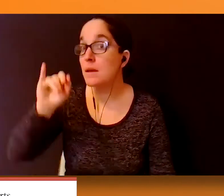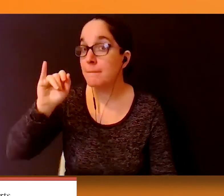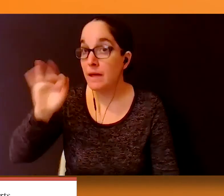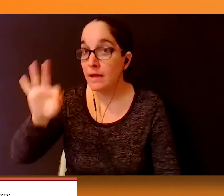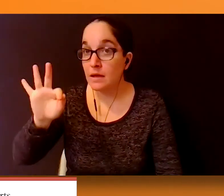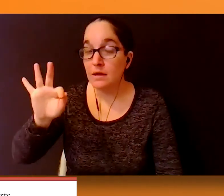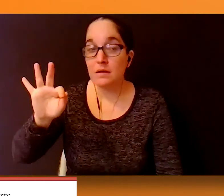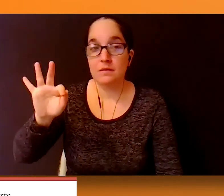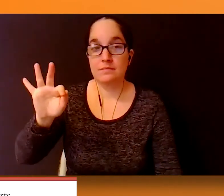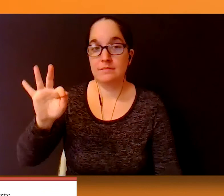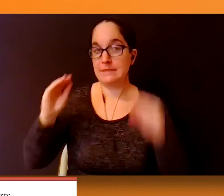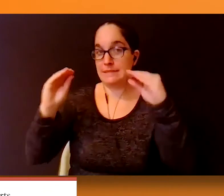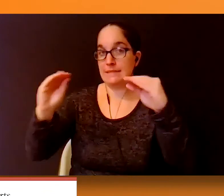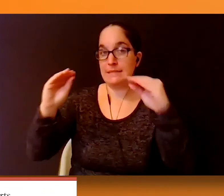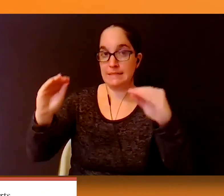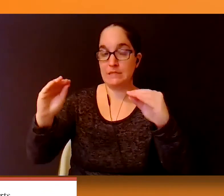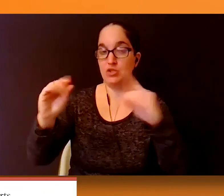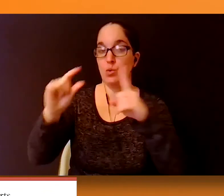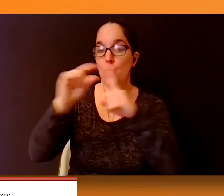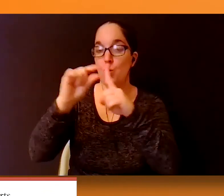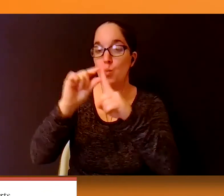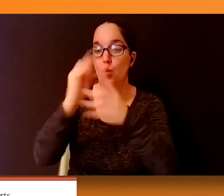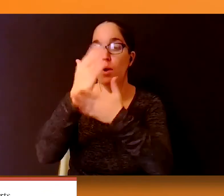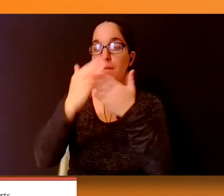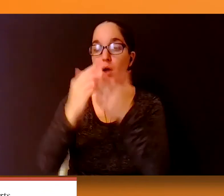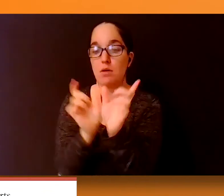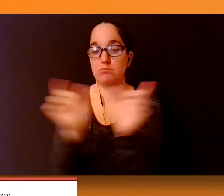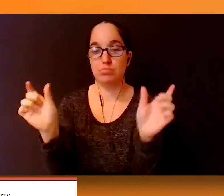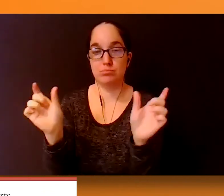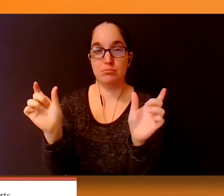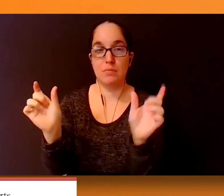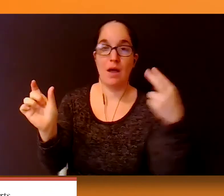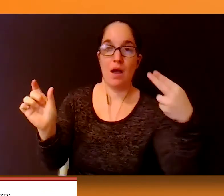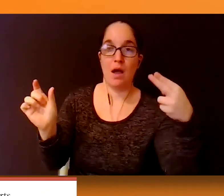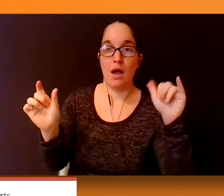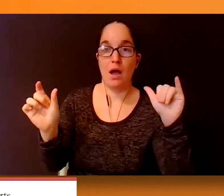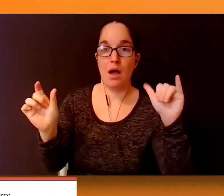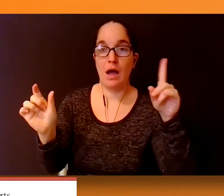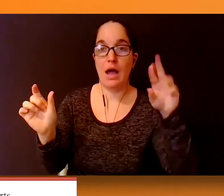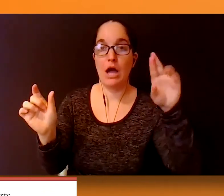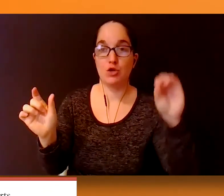So, we want to teach, you know, the word part. So, "hydro" means "water" and "phobic" meaning "fear."